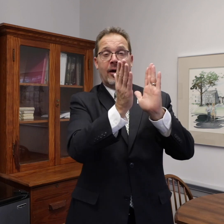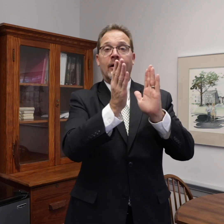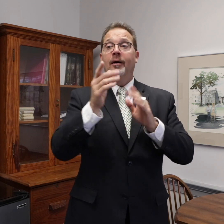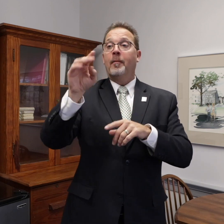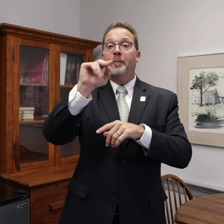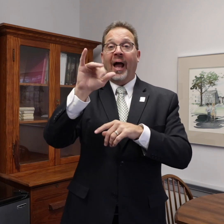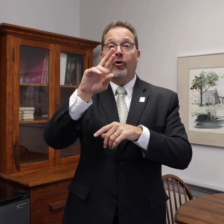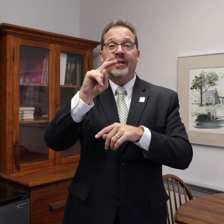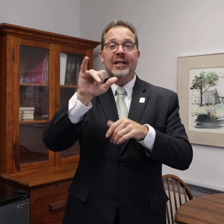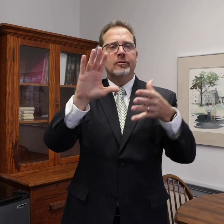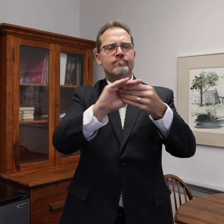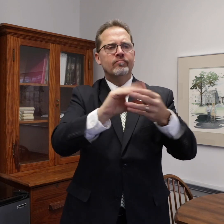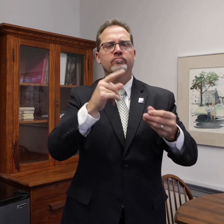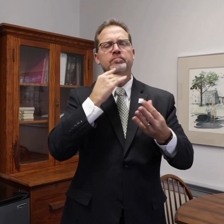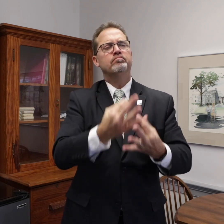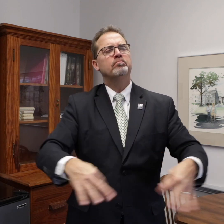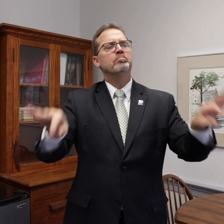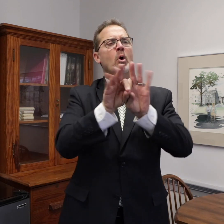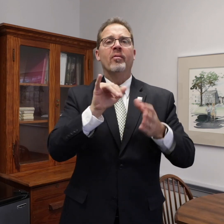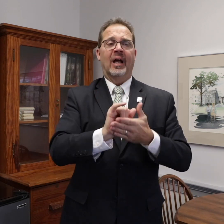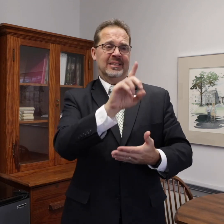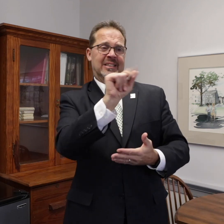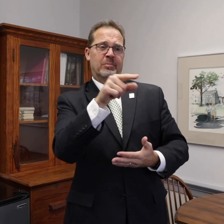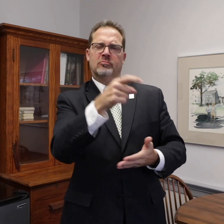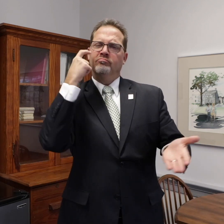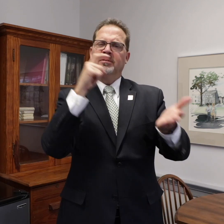importance of recognizing people with disabilities for the abilities they have